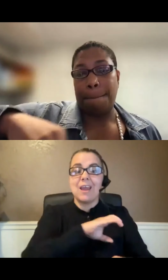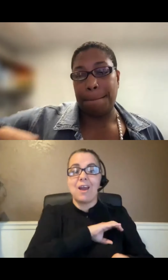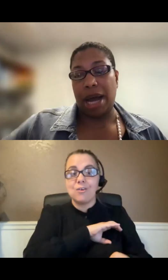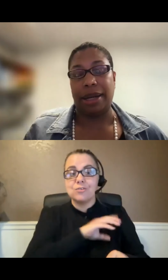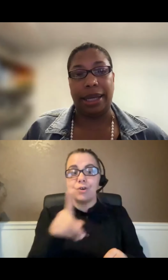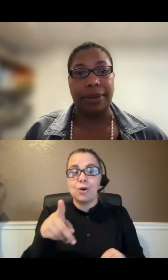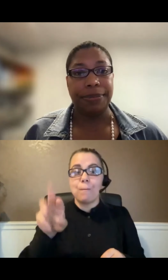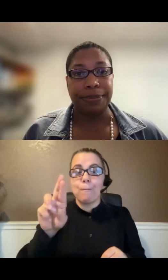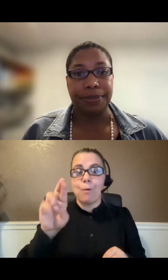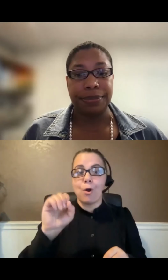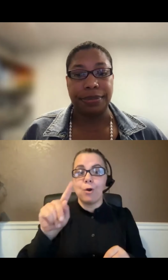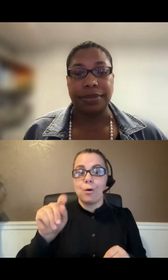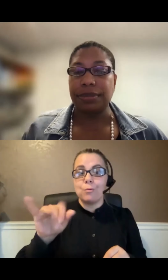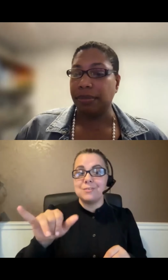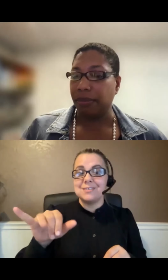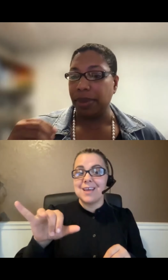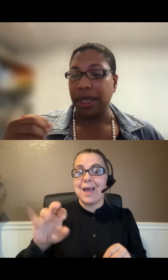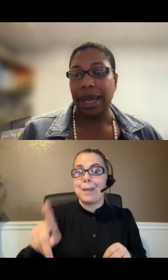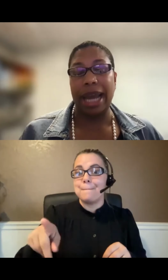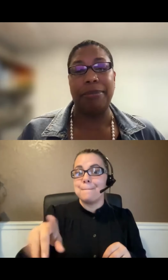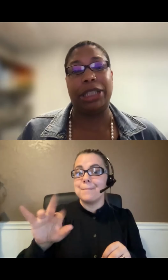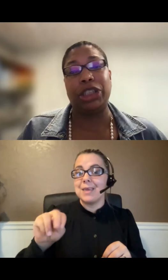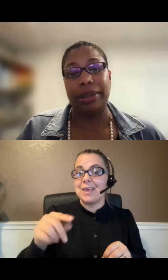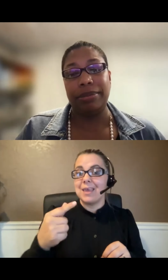modeling, animation.